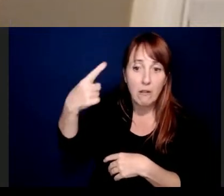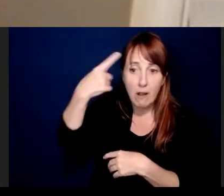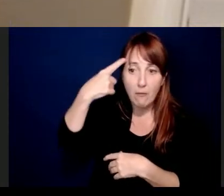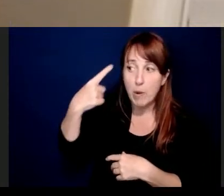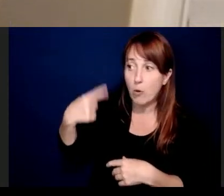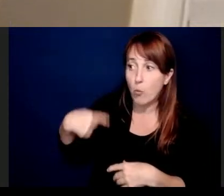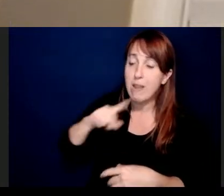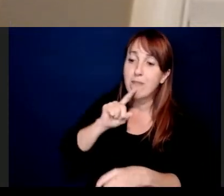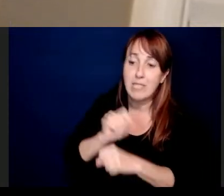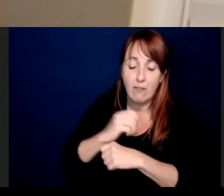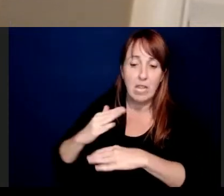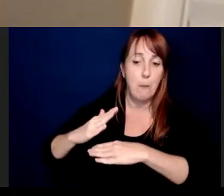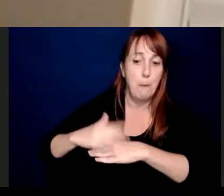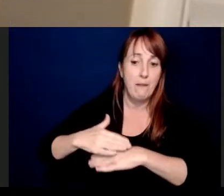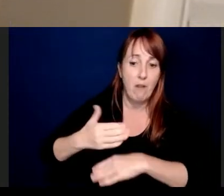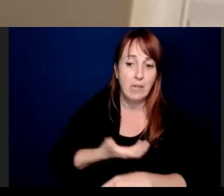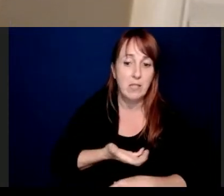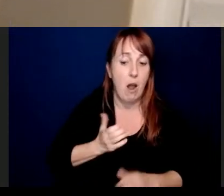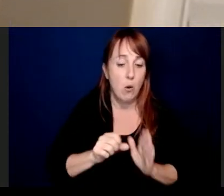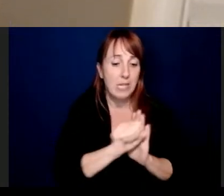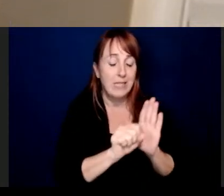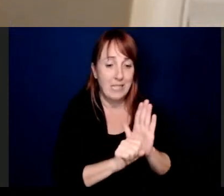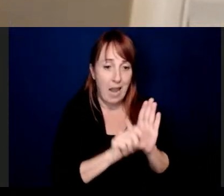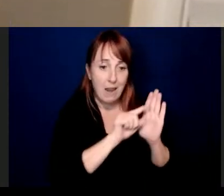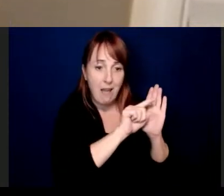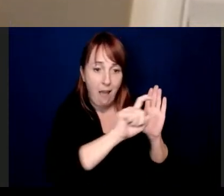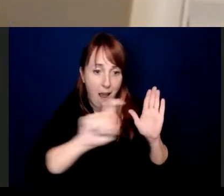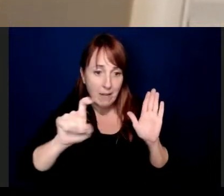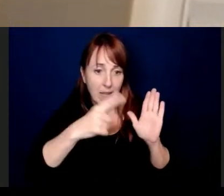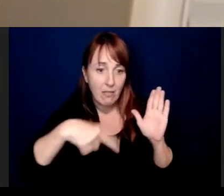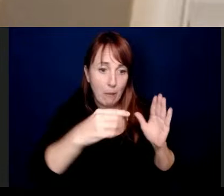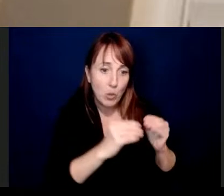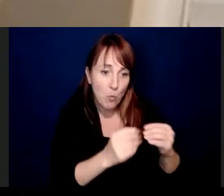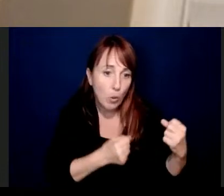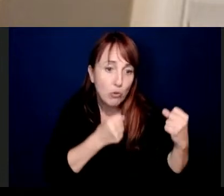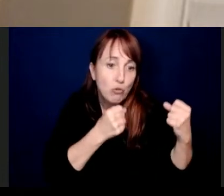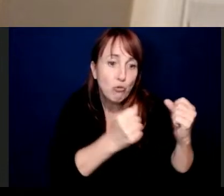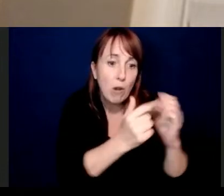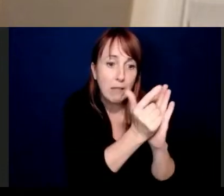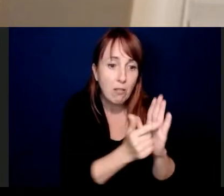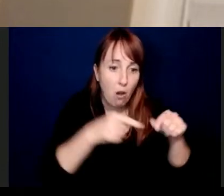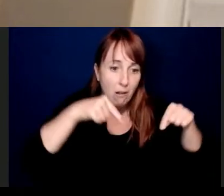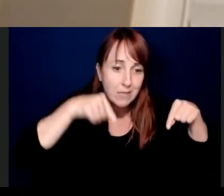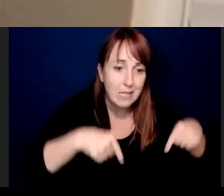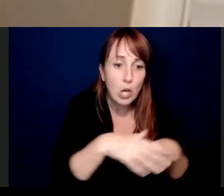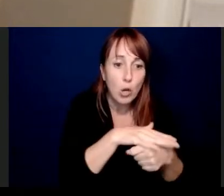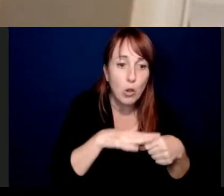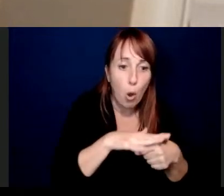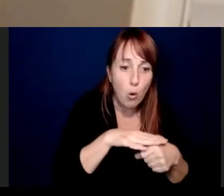that we should ask our states to strengthen our laws in this area, which gives rise